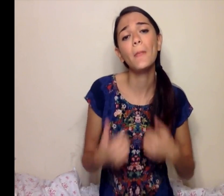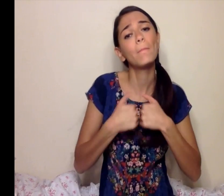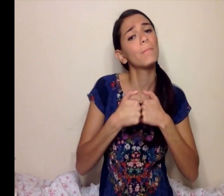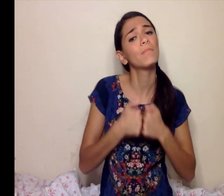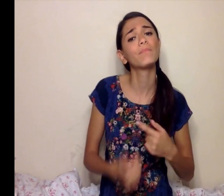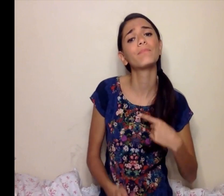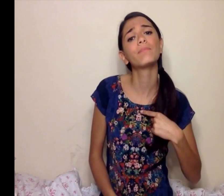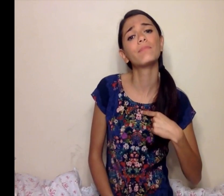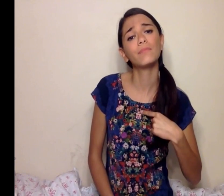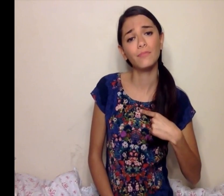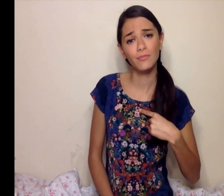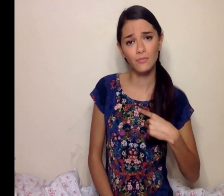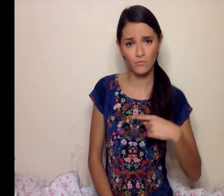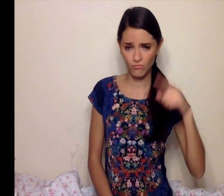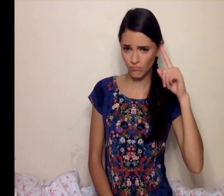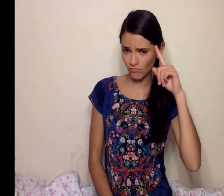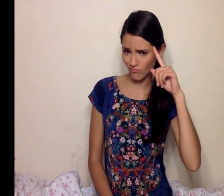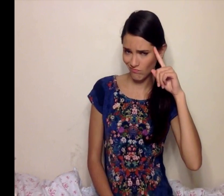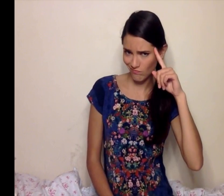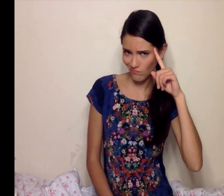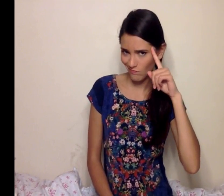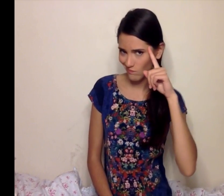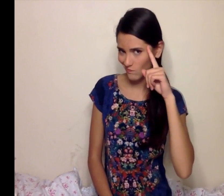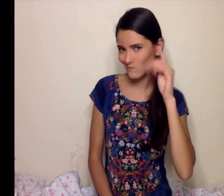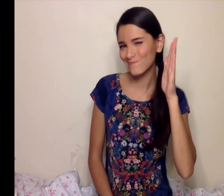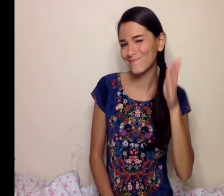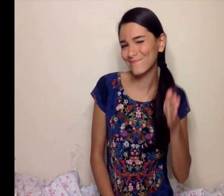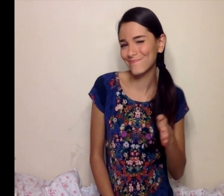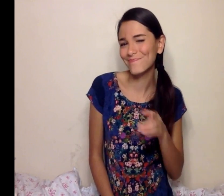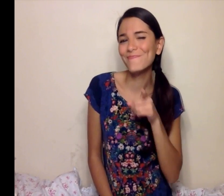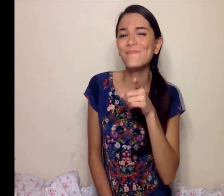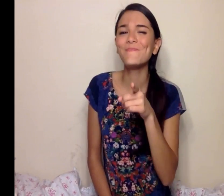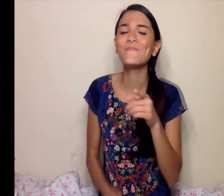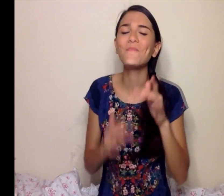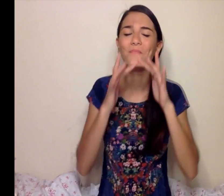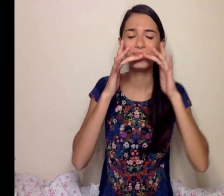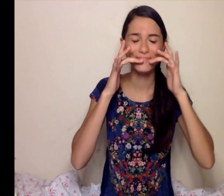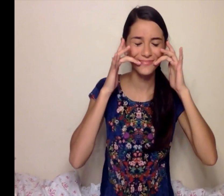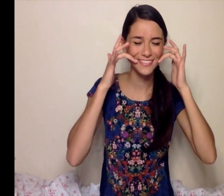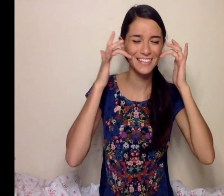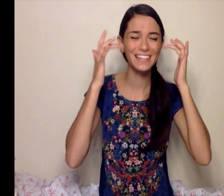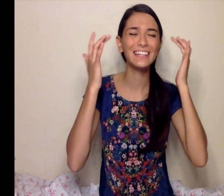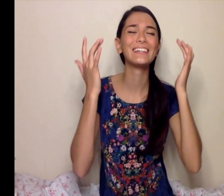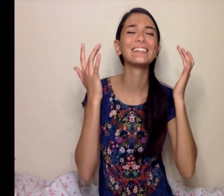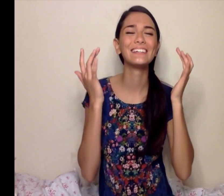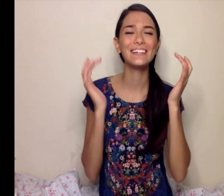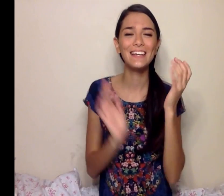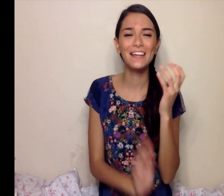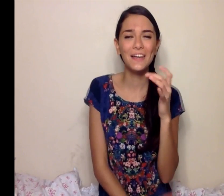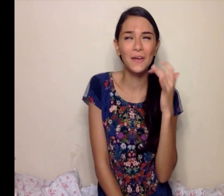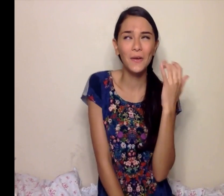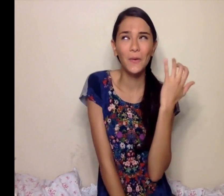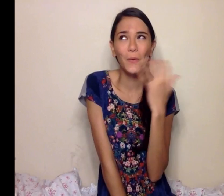And, baby, your smile's forever in my mind and memory